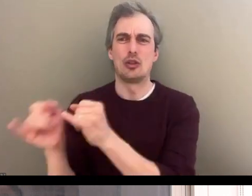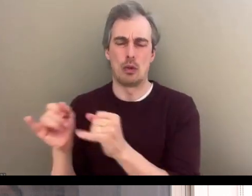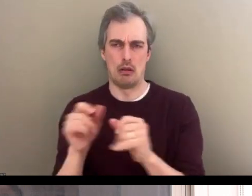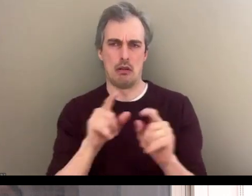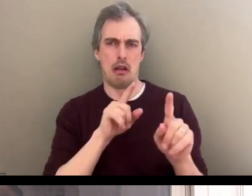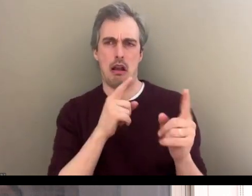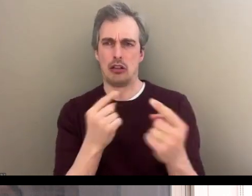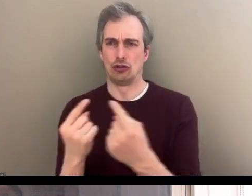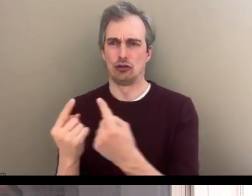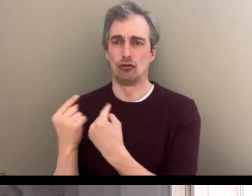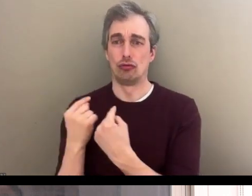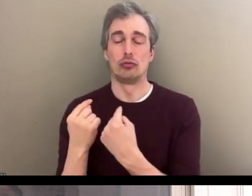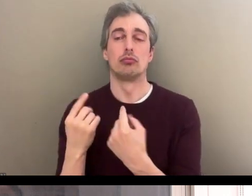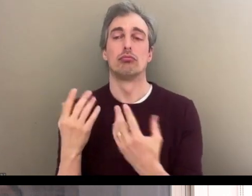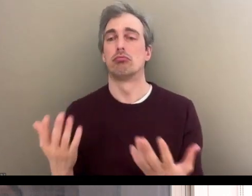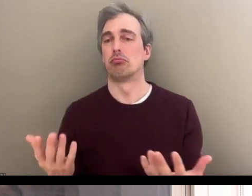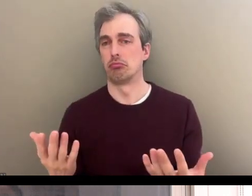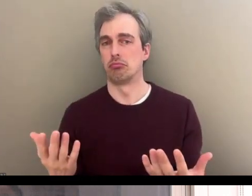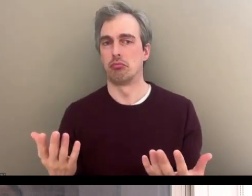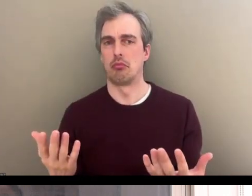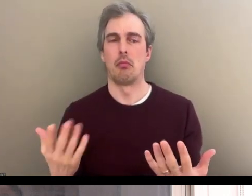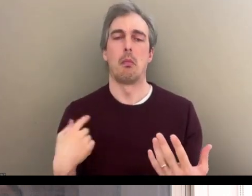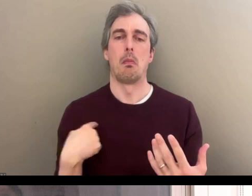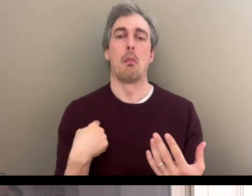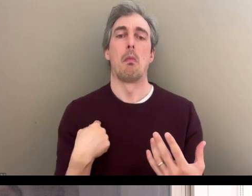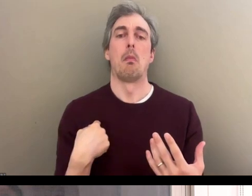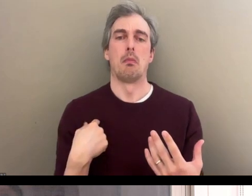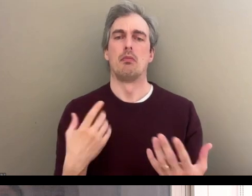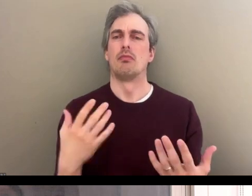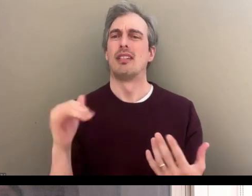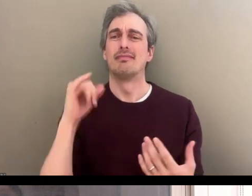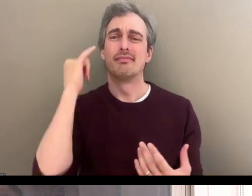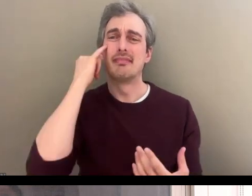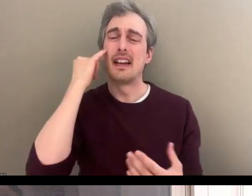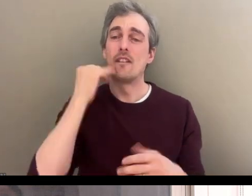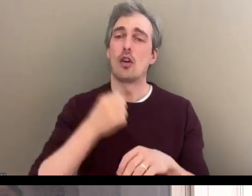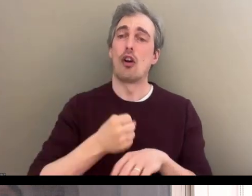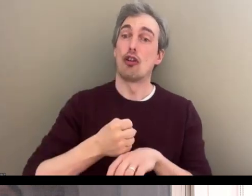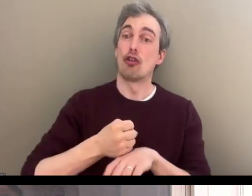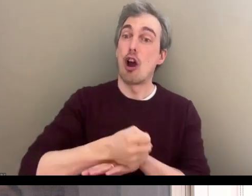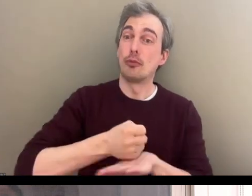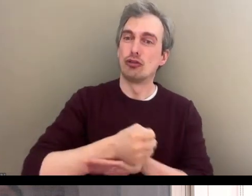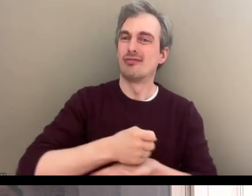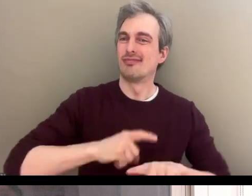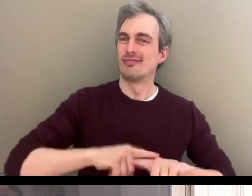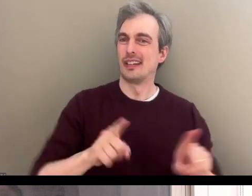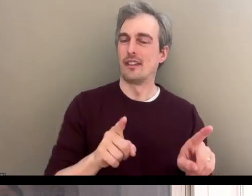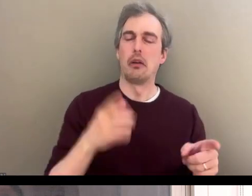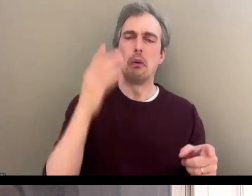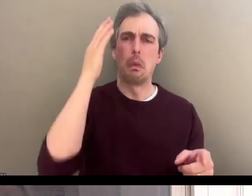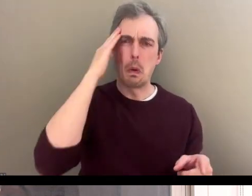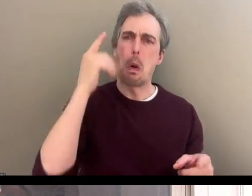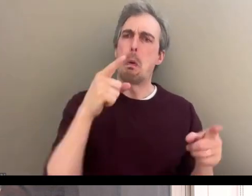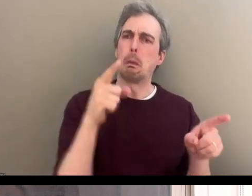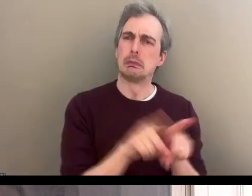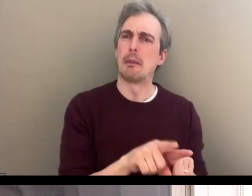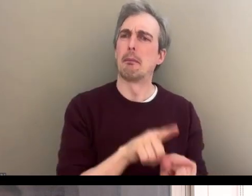If you could think of a carpenter, they probably use a lathe, a saw, a mallet, a square, a number of chisels.